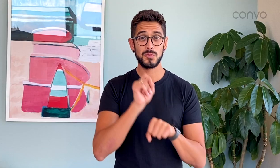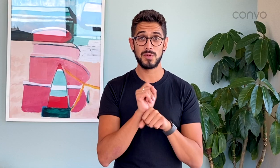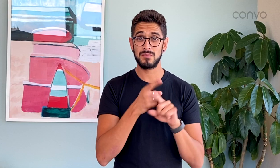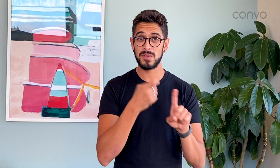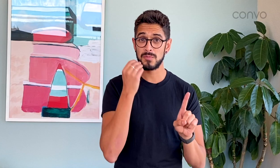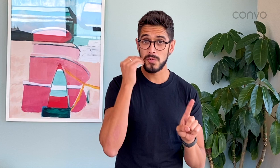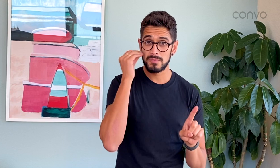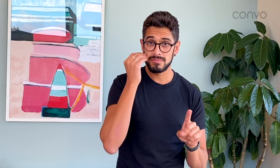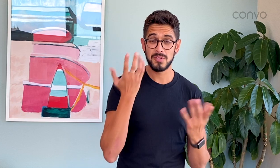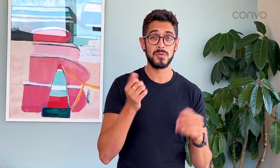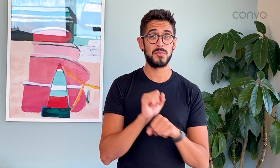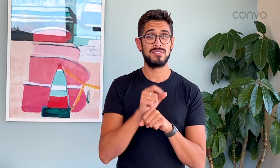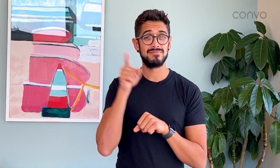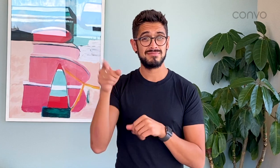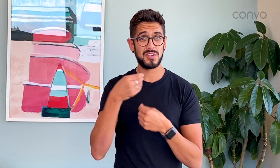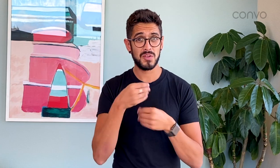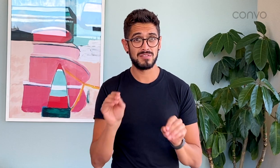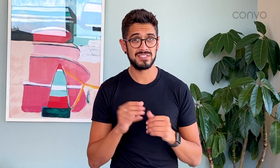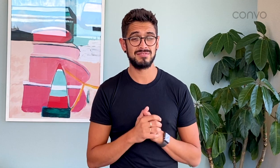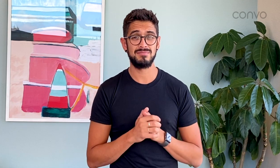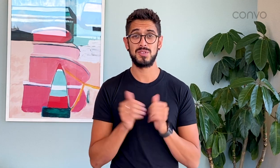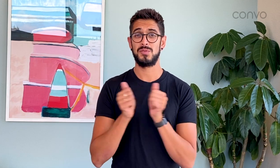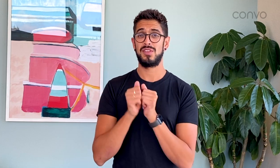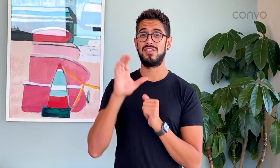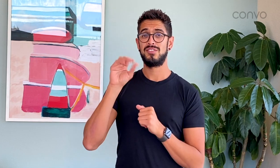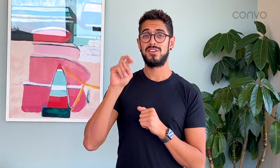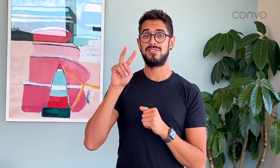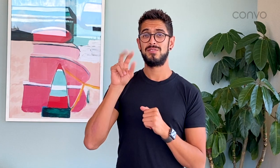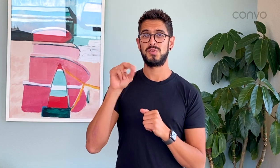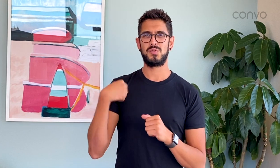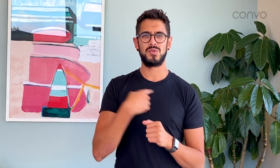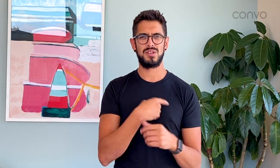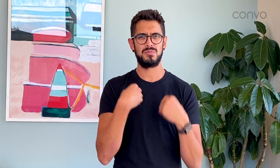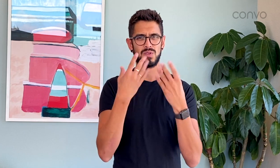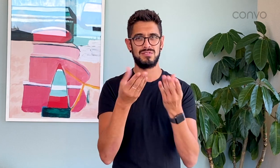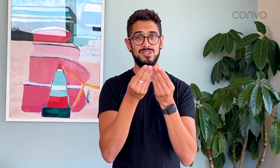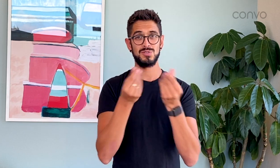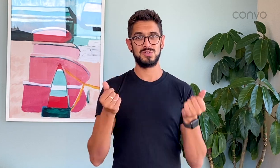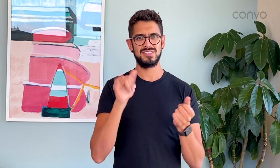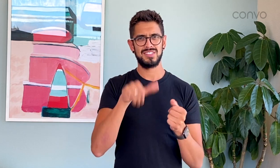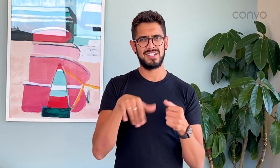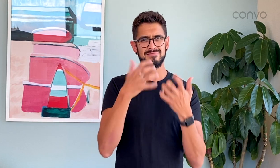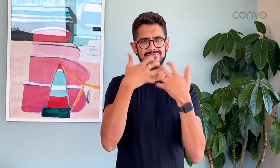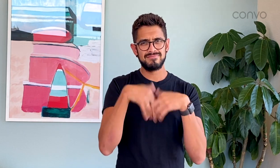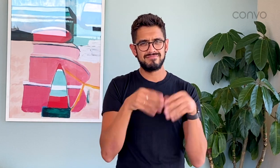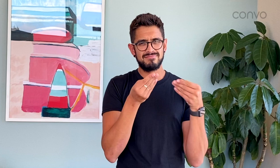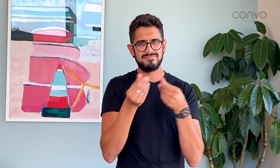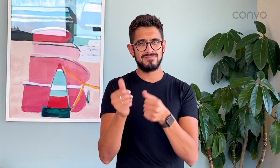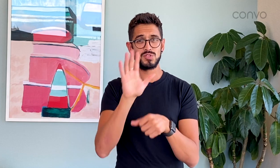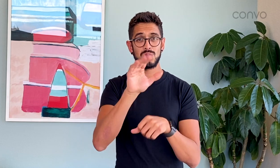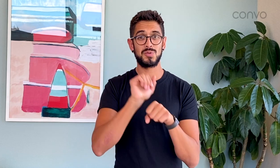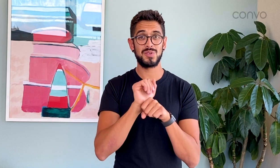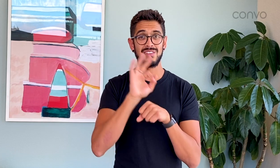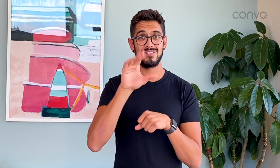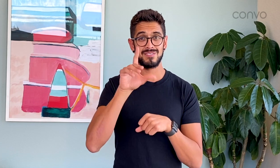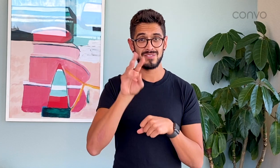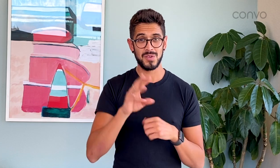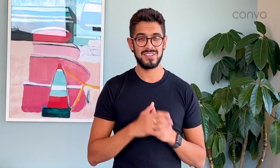Working at home or in an office, with Convo we provide solutions that simplify your workflow,